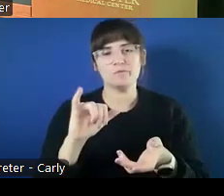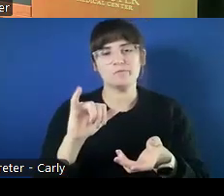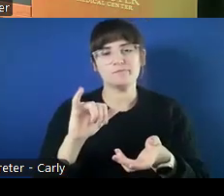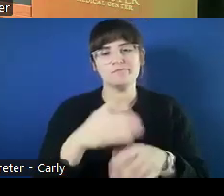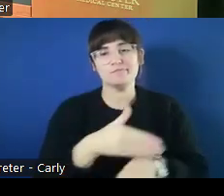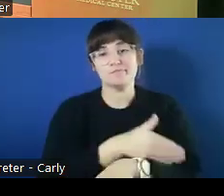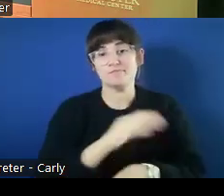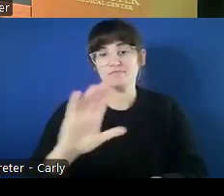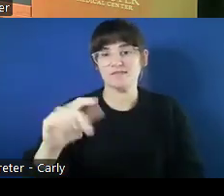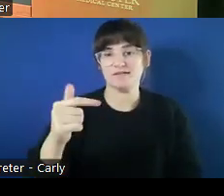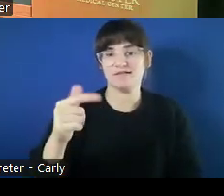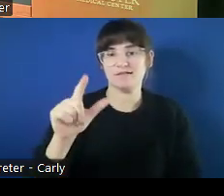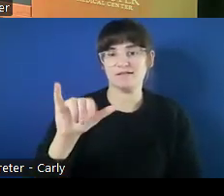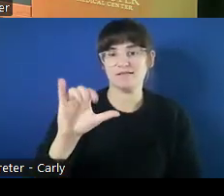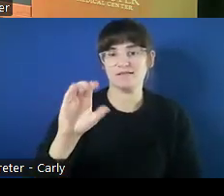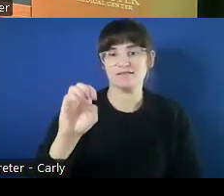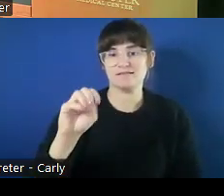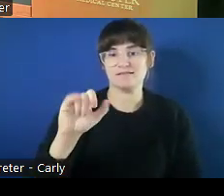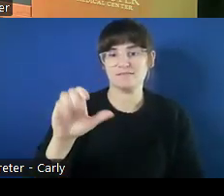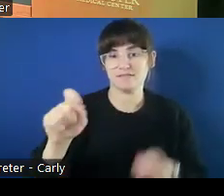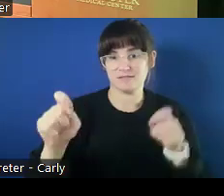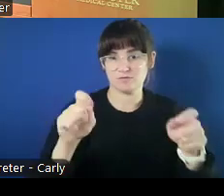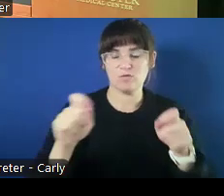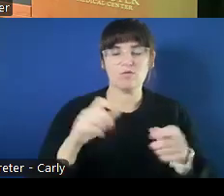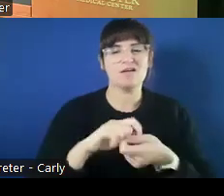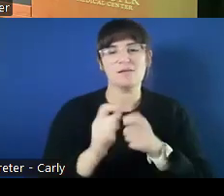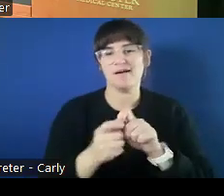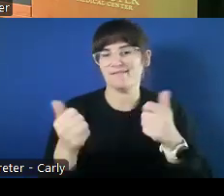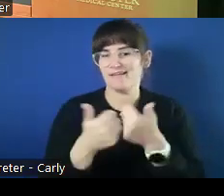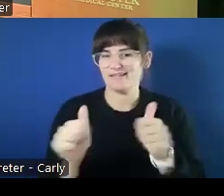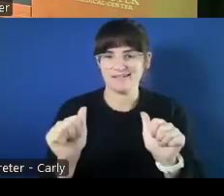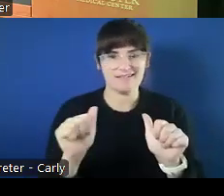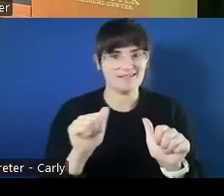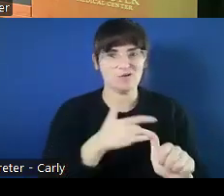their glycemic control uh and also modify cardiovascular risk factors and when they